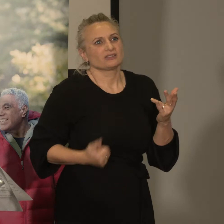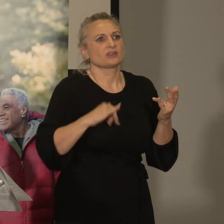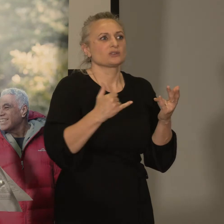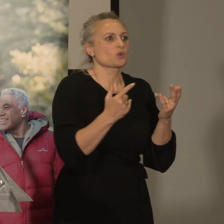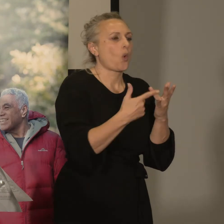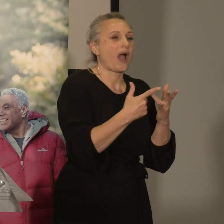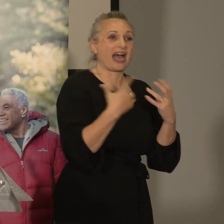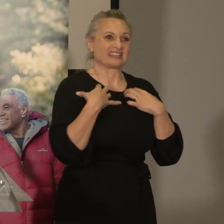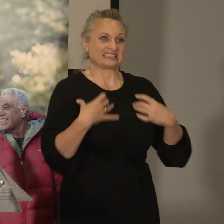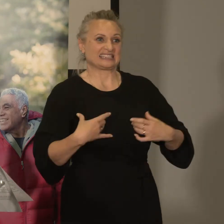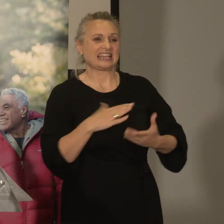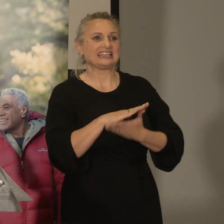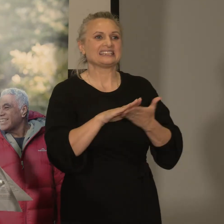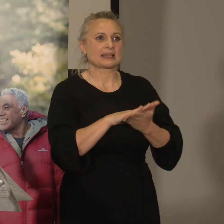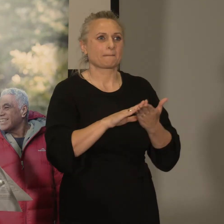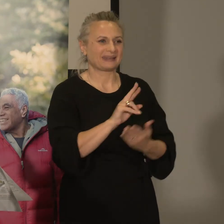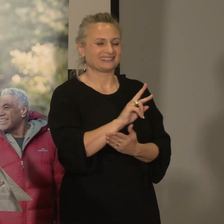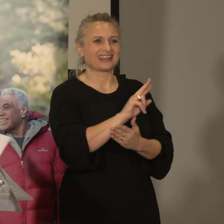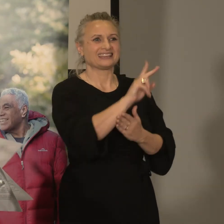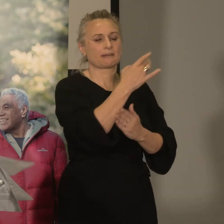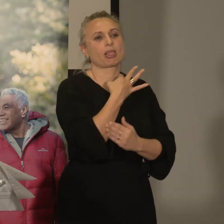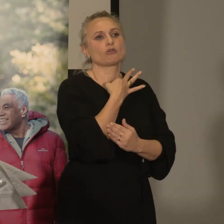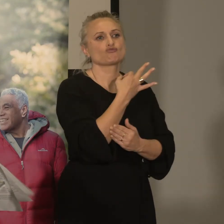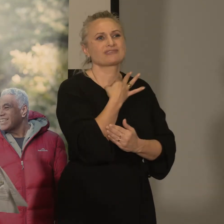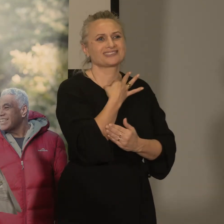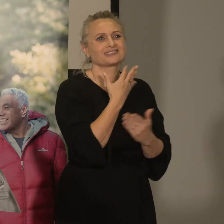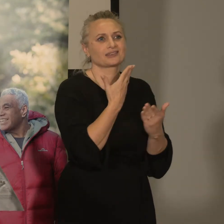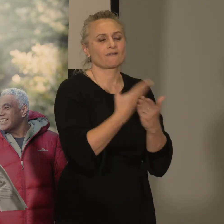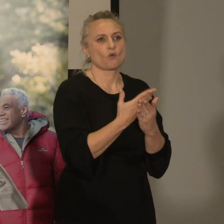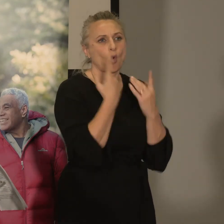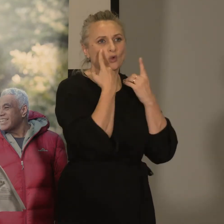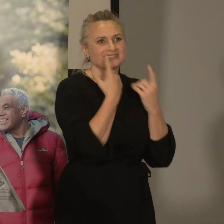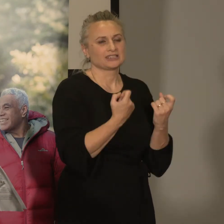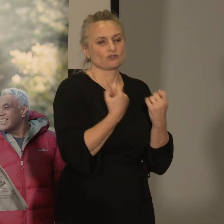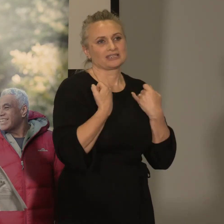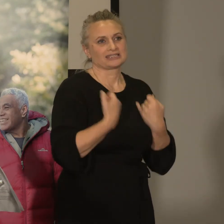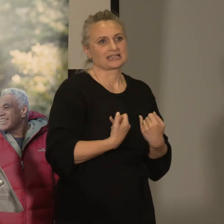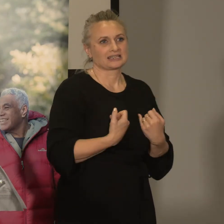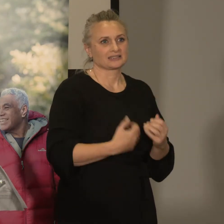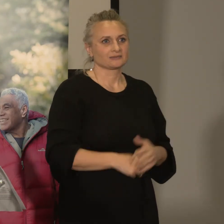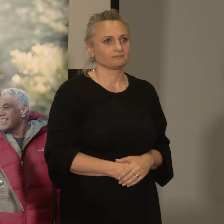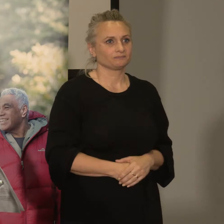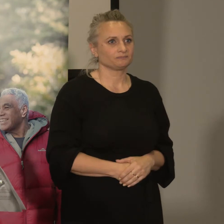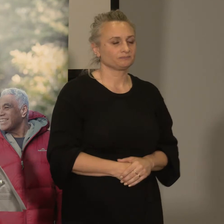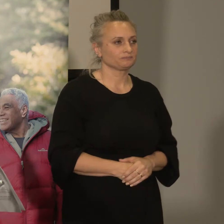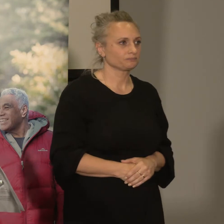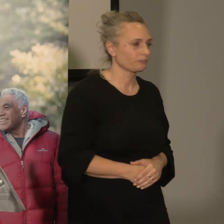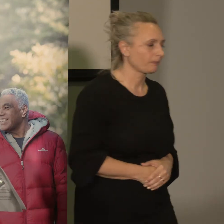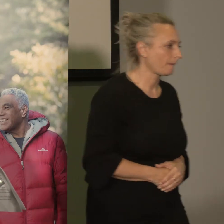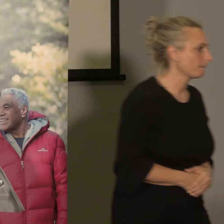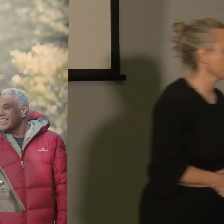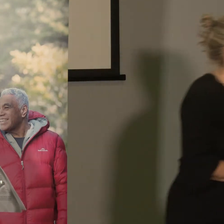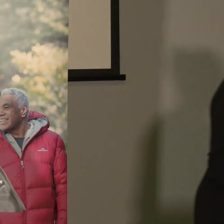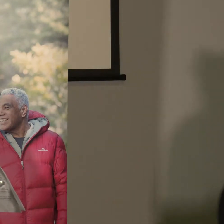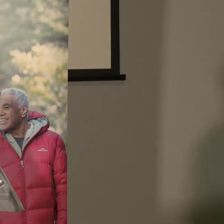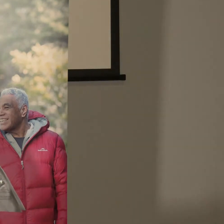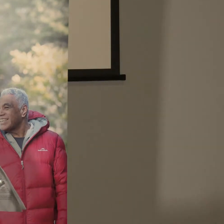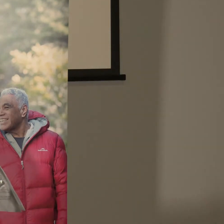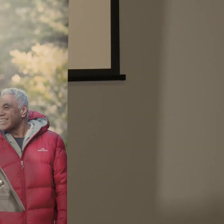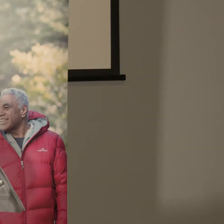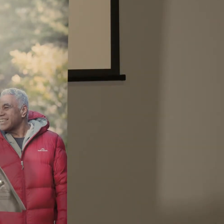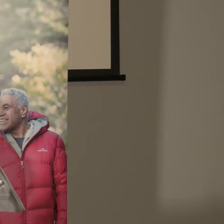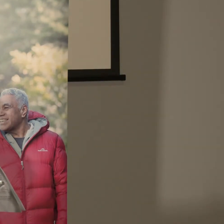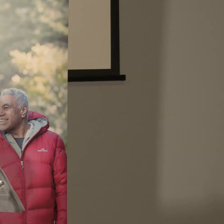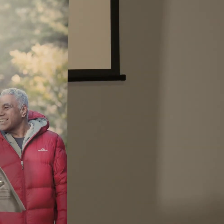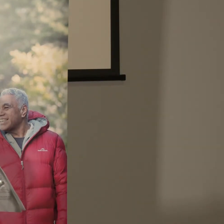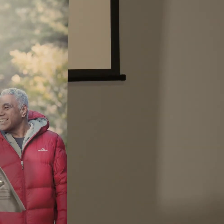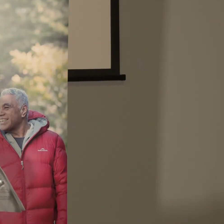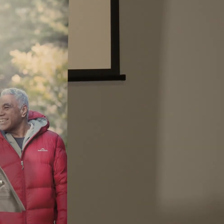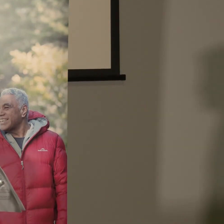such as the conditions I have